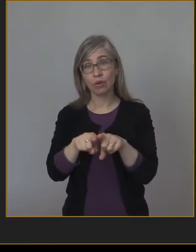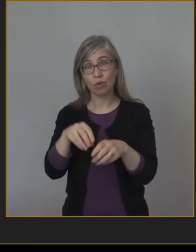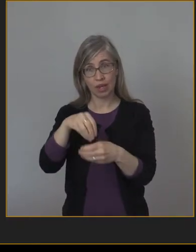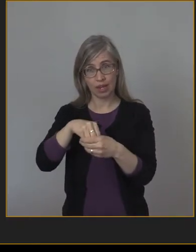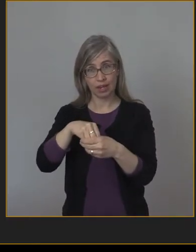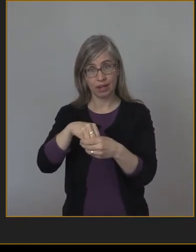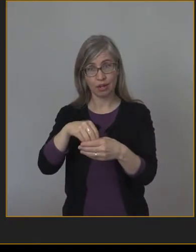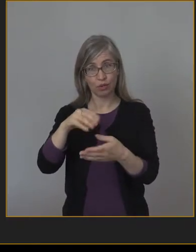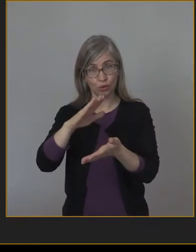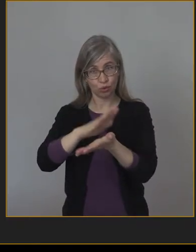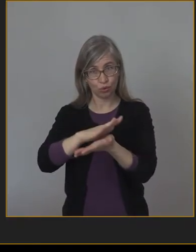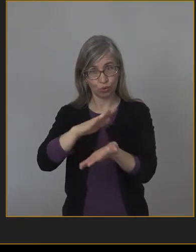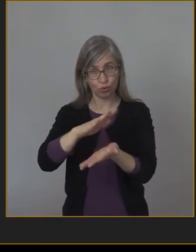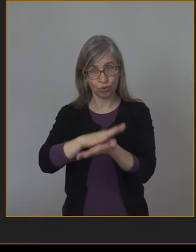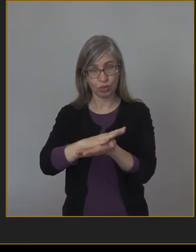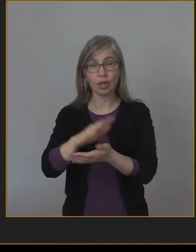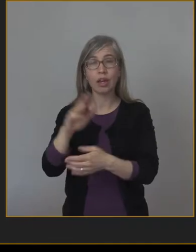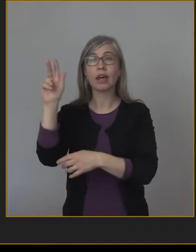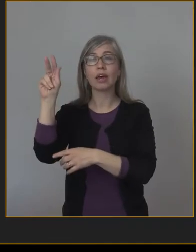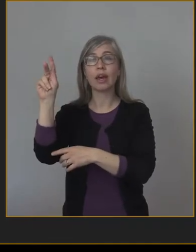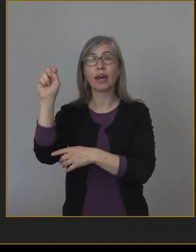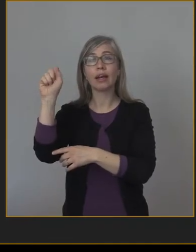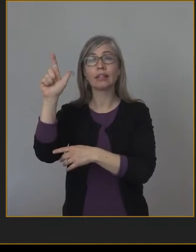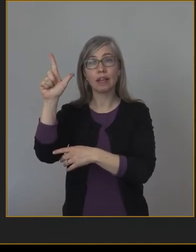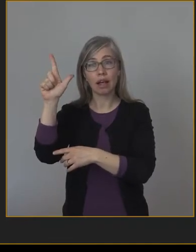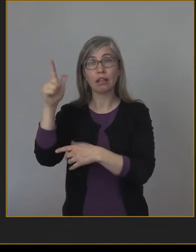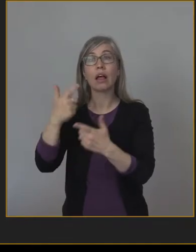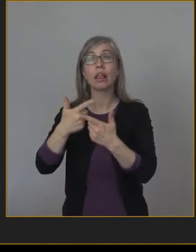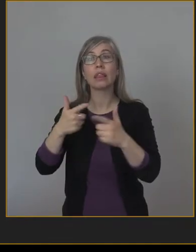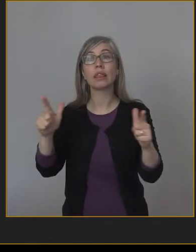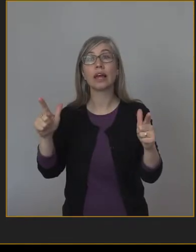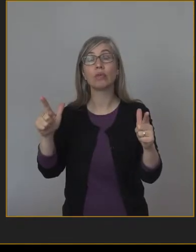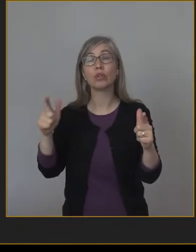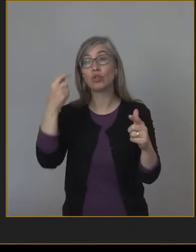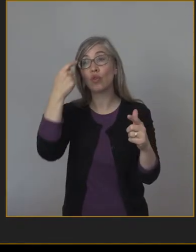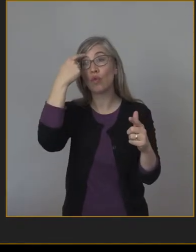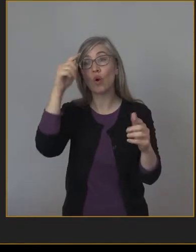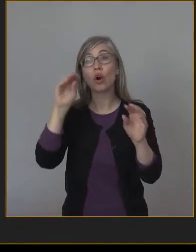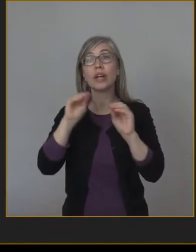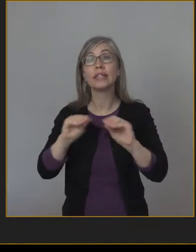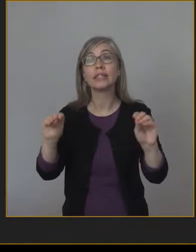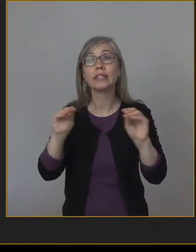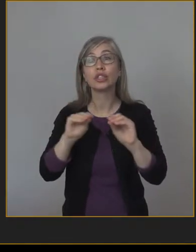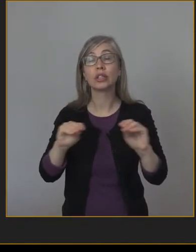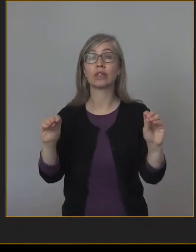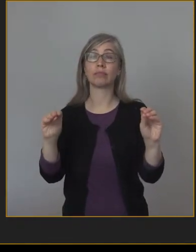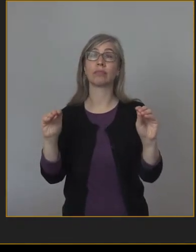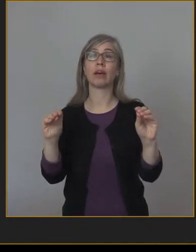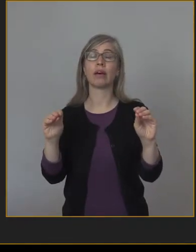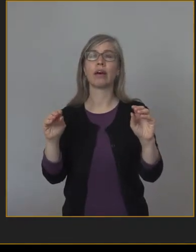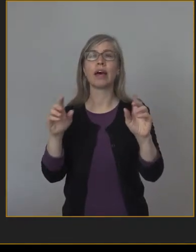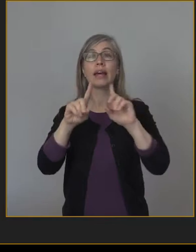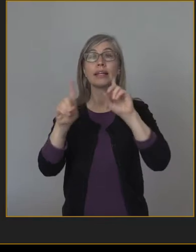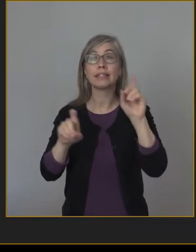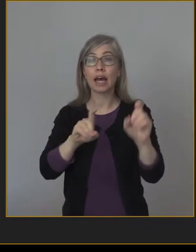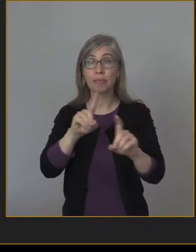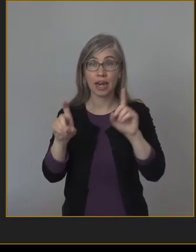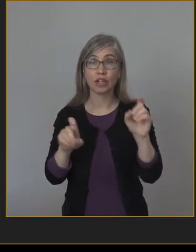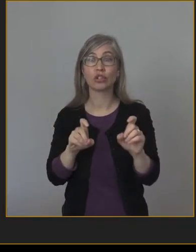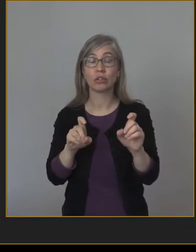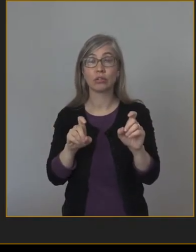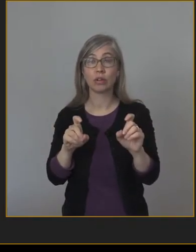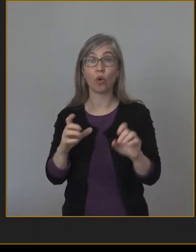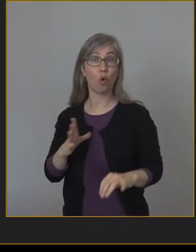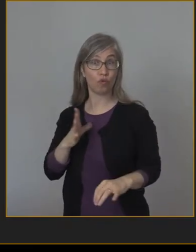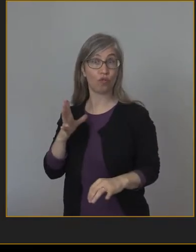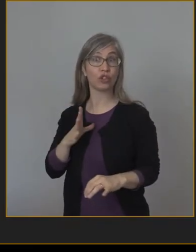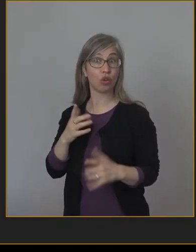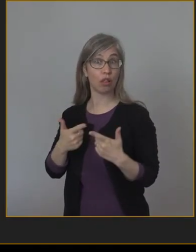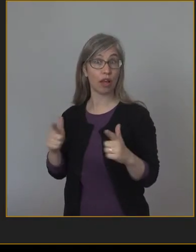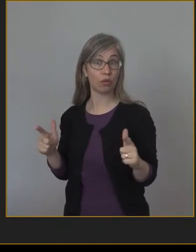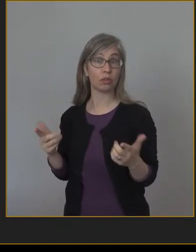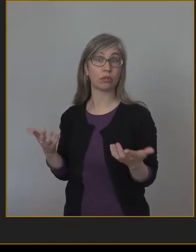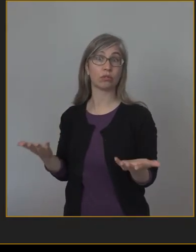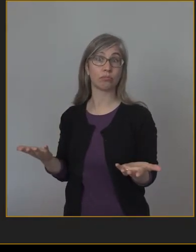The government also recognizes KSL as an official language of teaching and examination in schools.